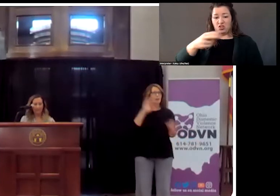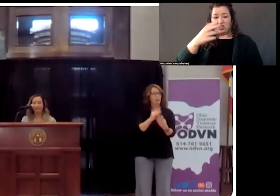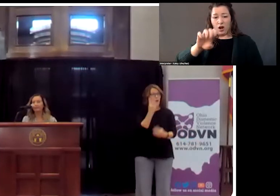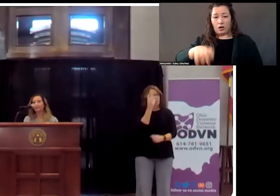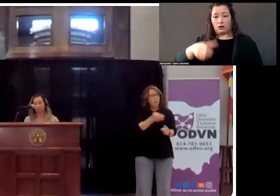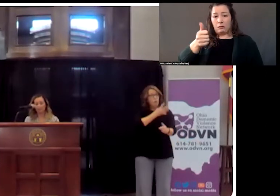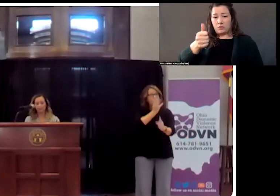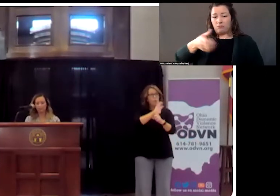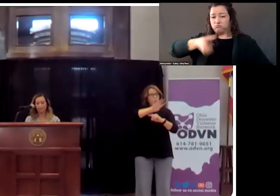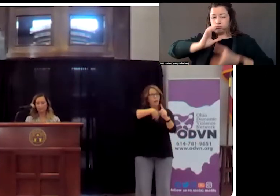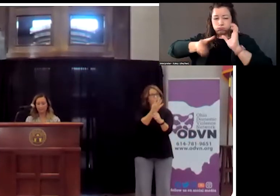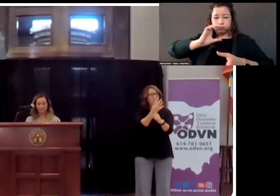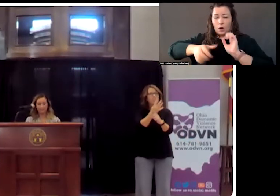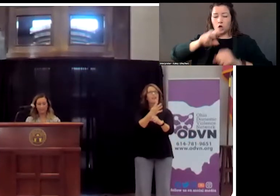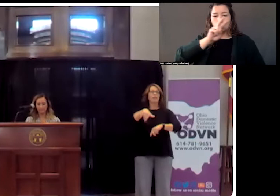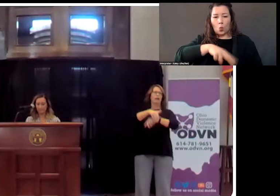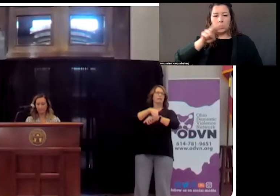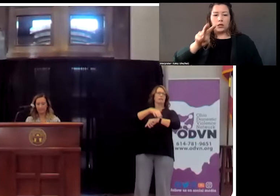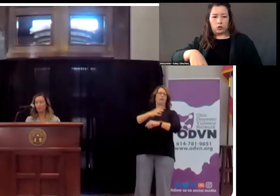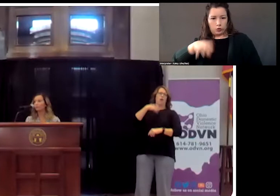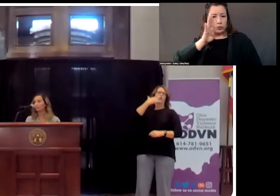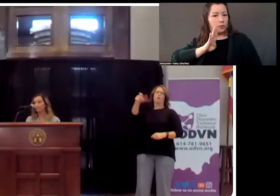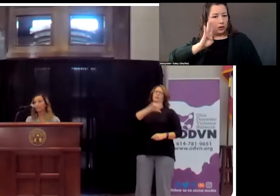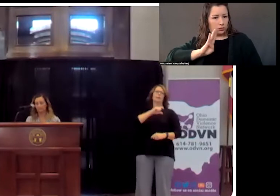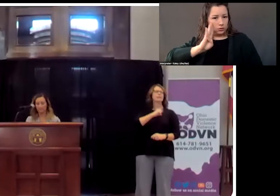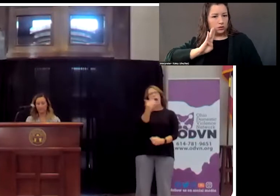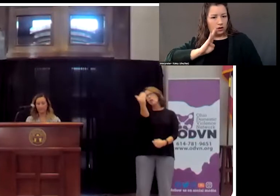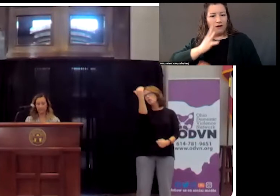That night, I'd call the police because I knew he was going to kill me.